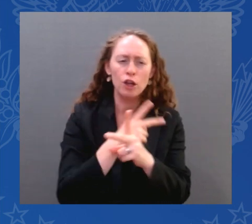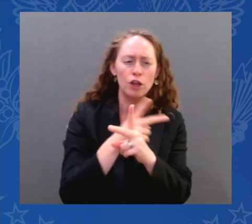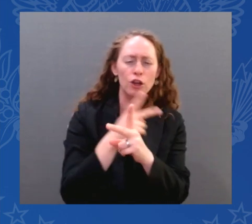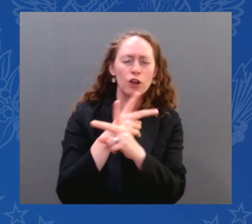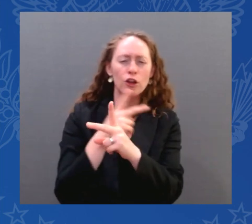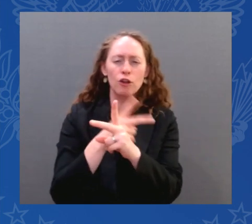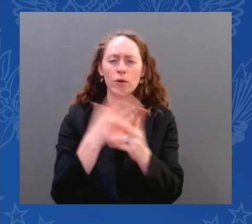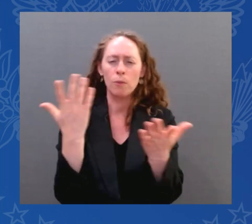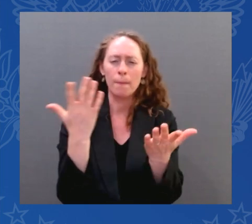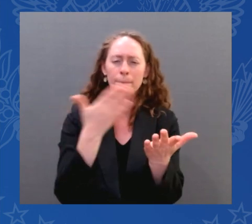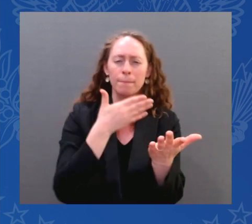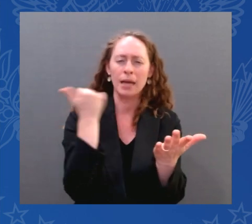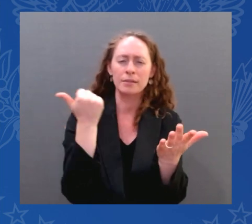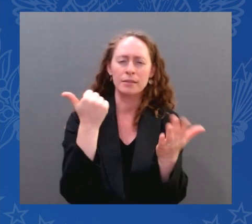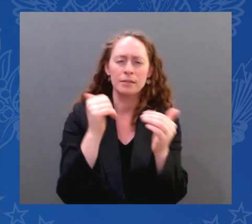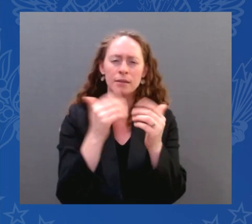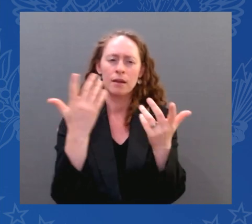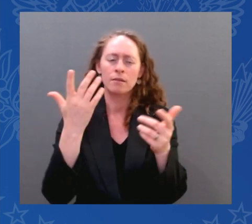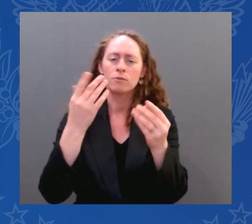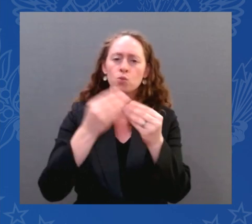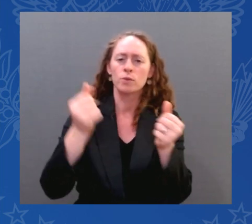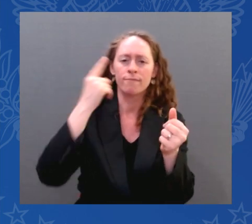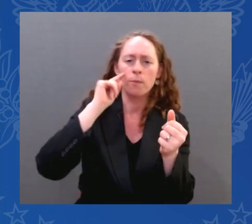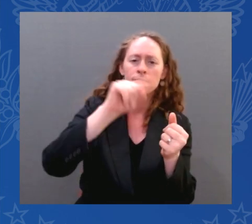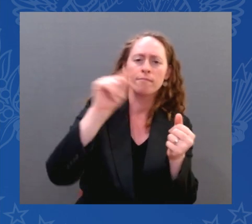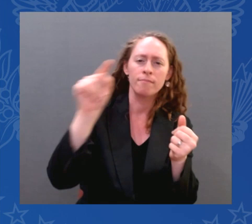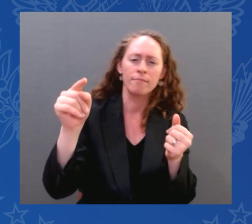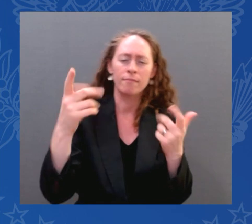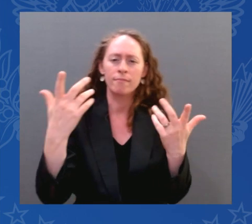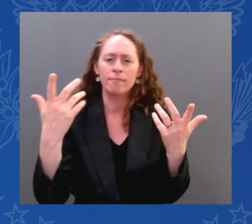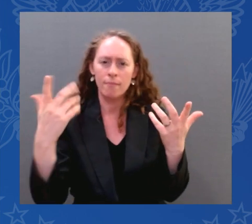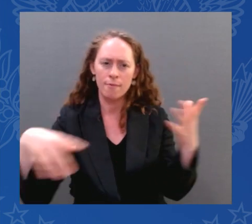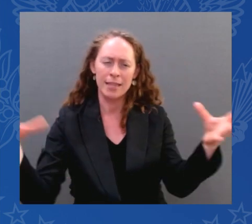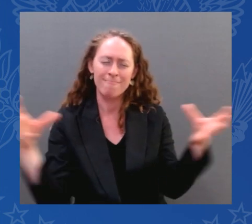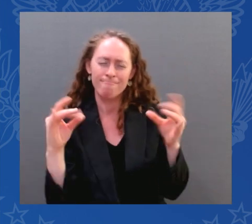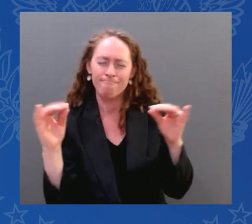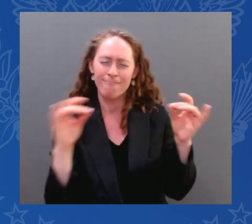a vote of the House, very close, 369 to 42.